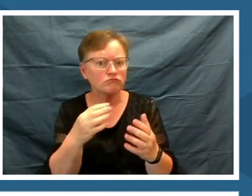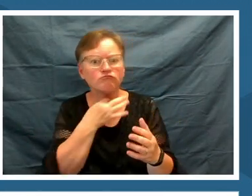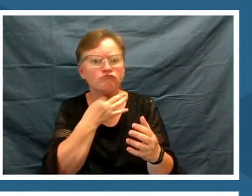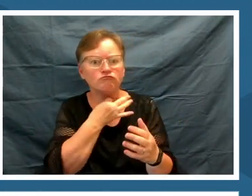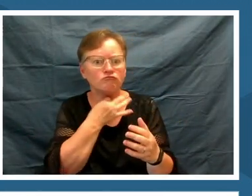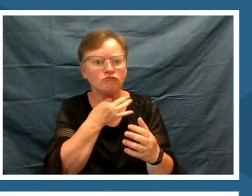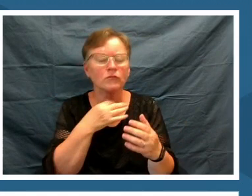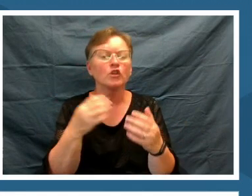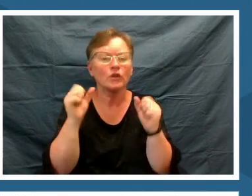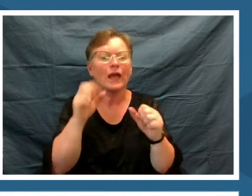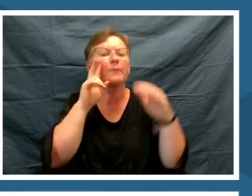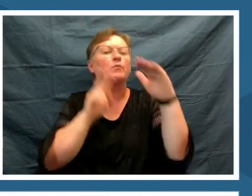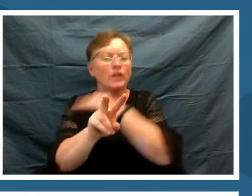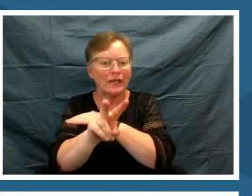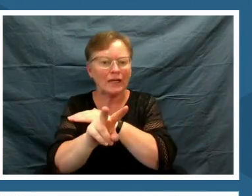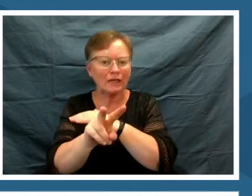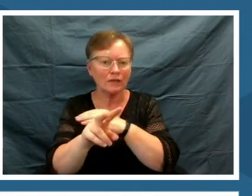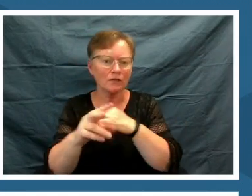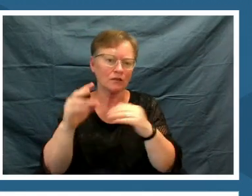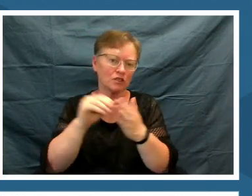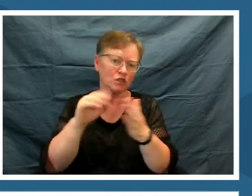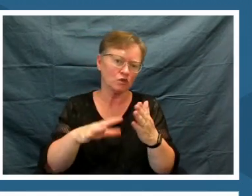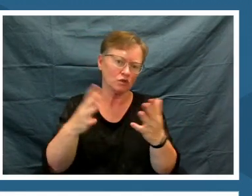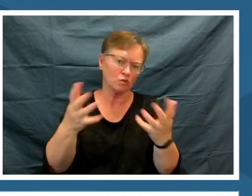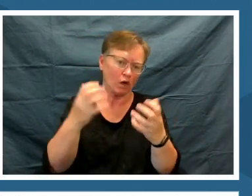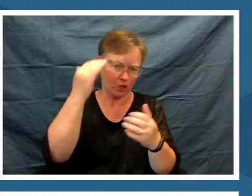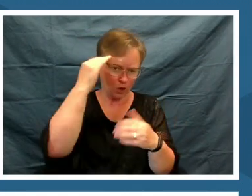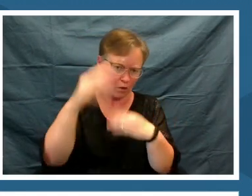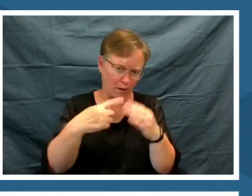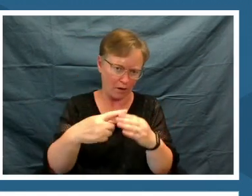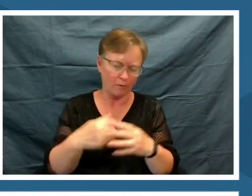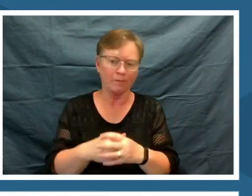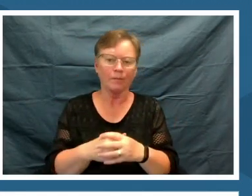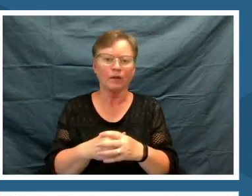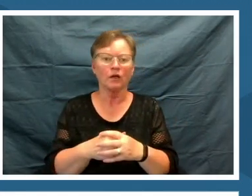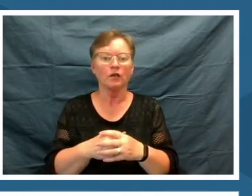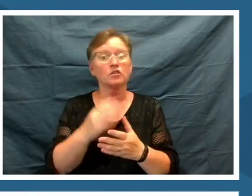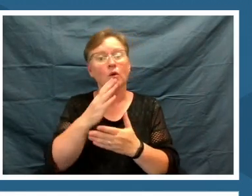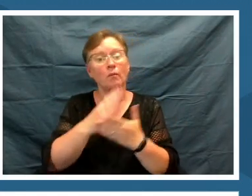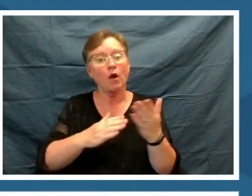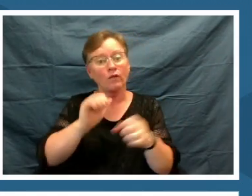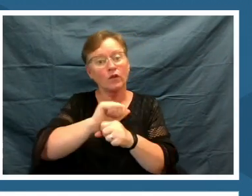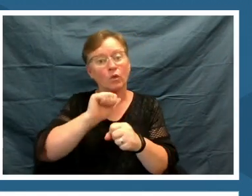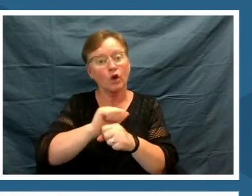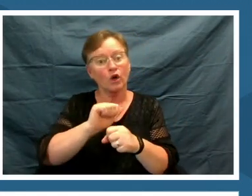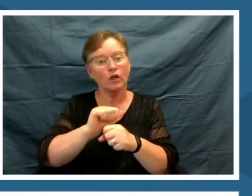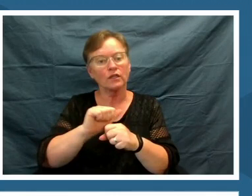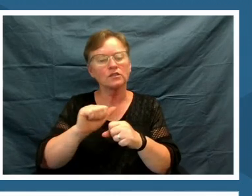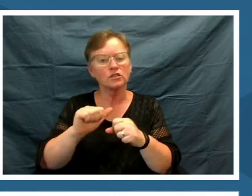right and so part of the work that you do is to unpack for yourself what this